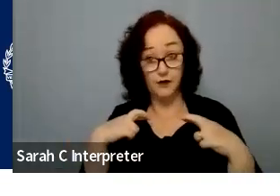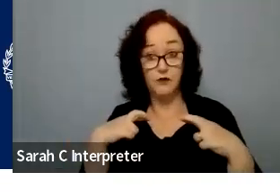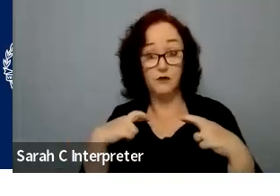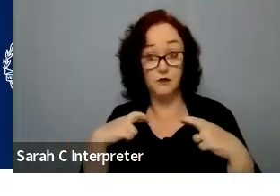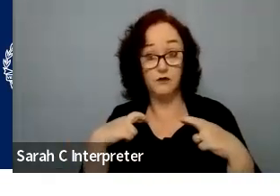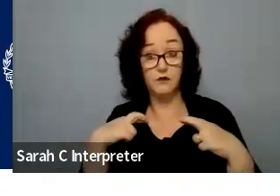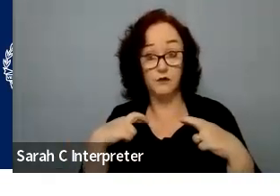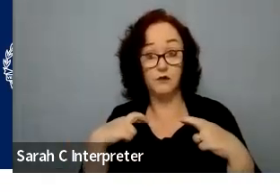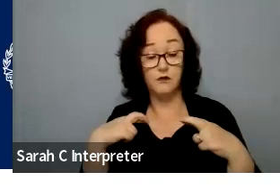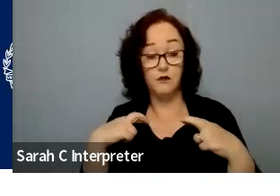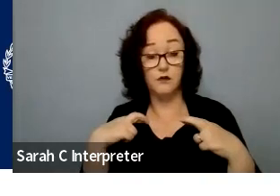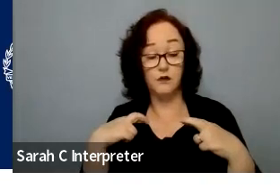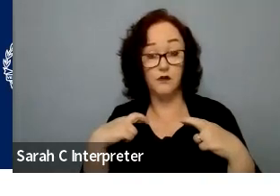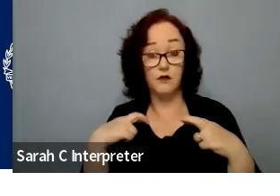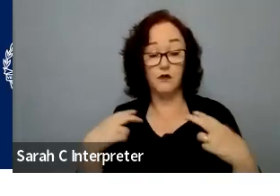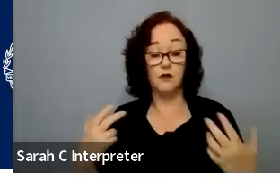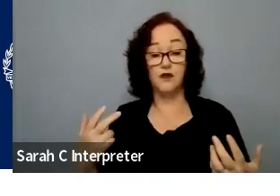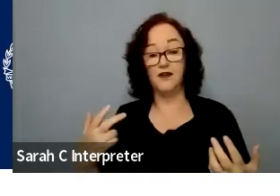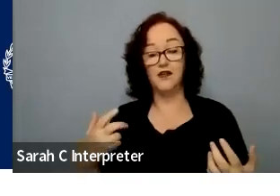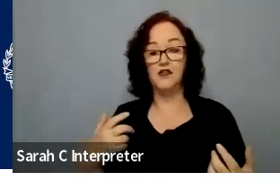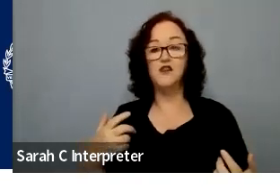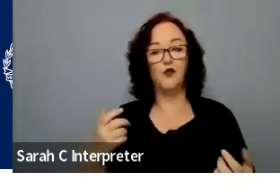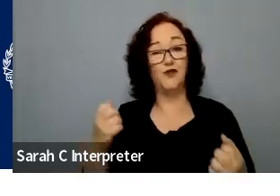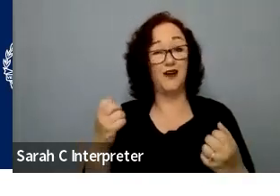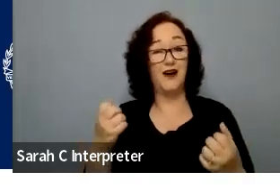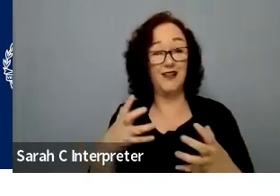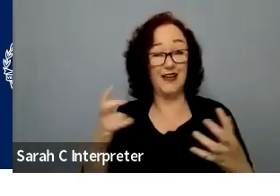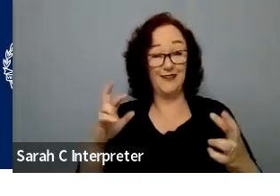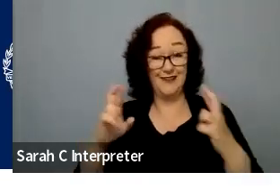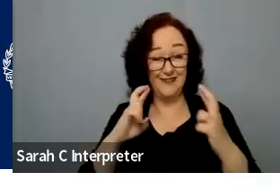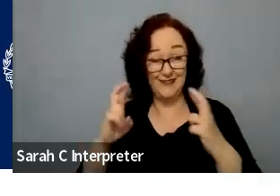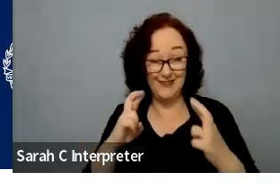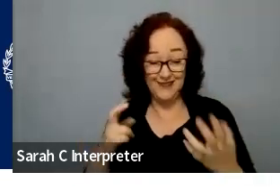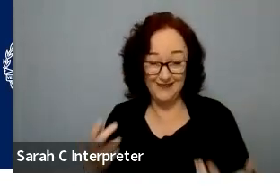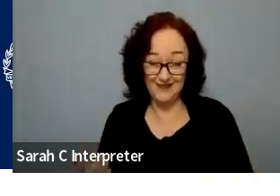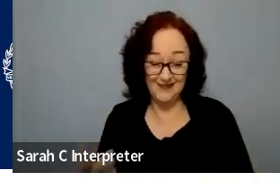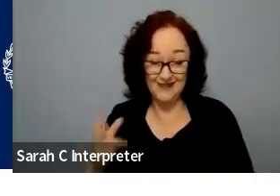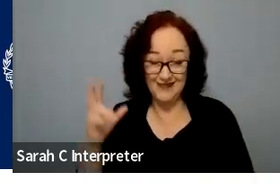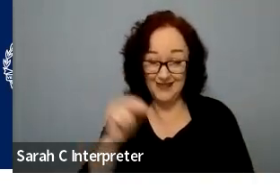so I don't have a great deal of clout. Betty Mariani is the associate Dean for